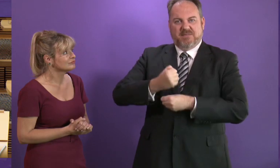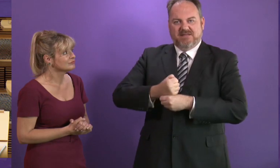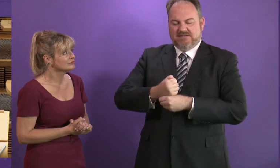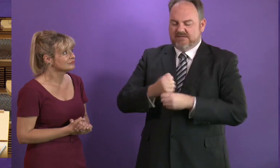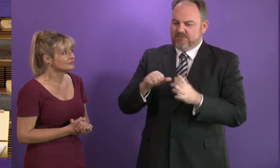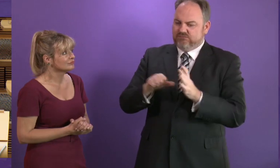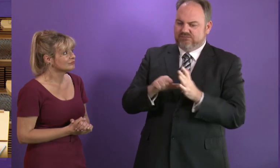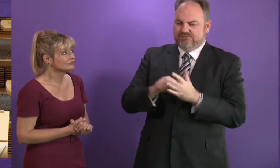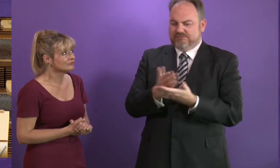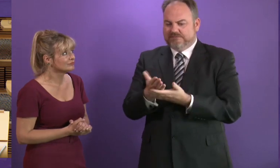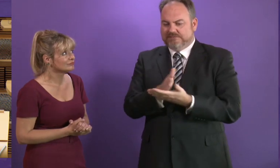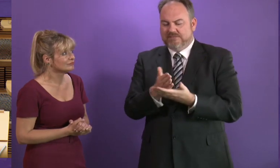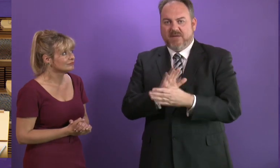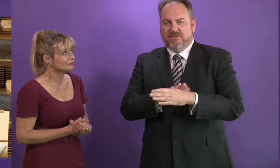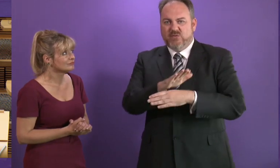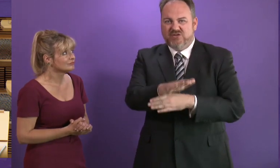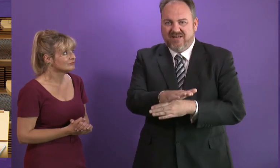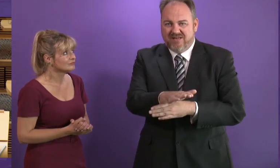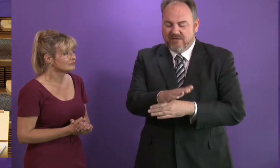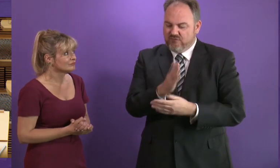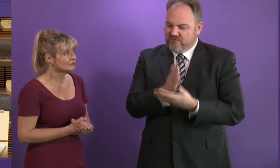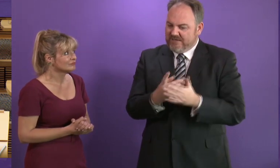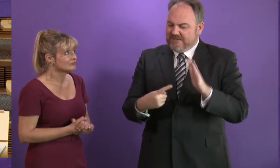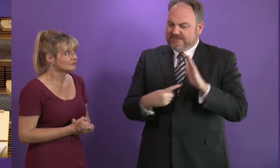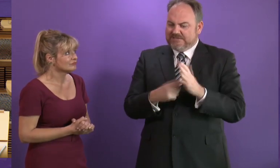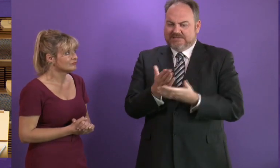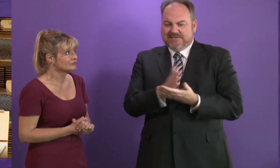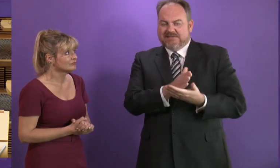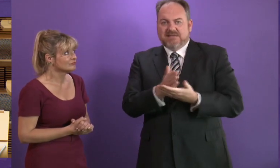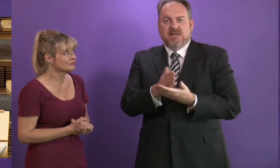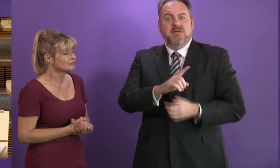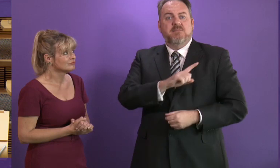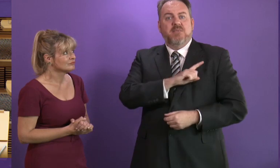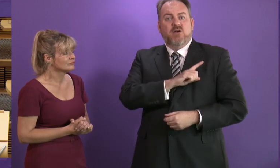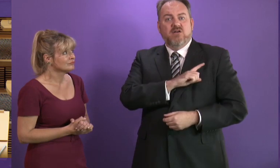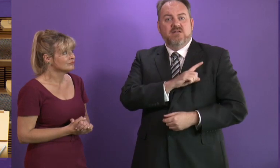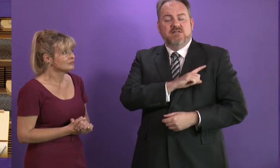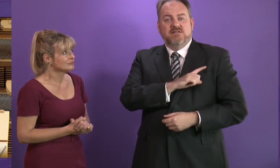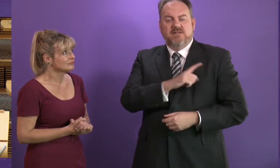It is pivotal because, in its words, there has been “a pattern of cuts to core budgets”.